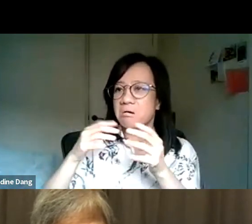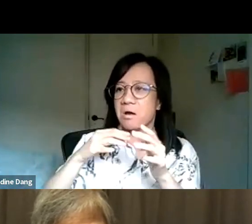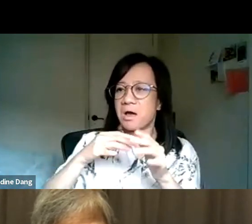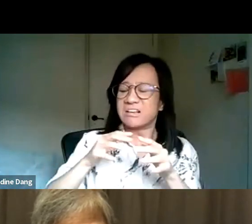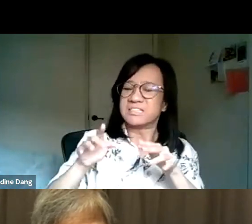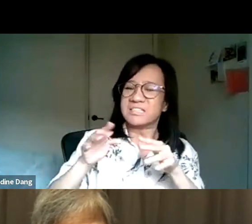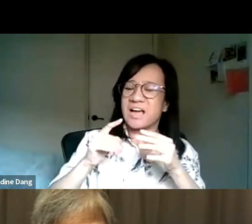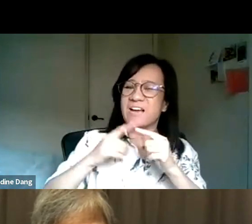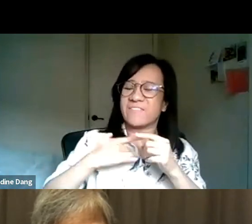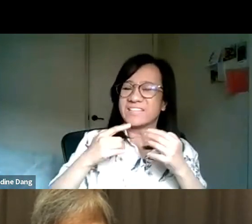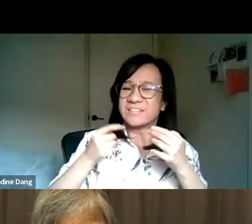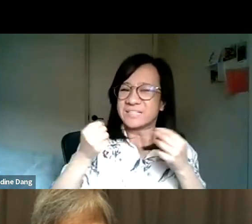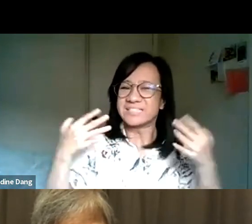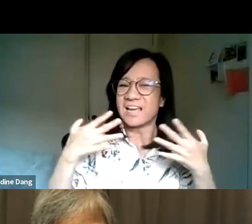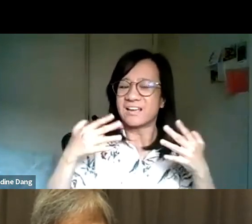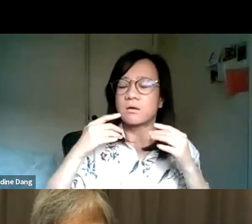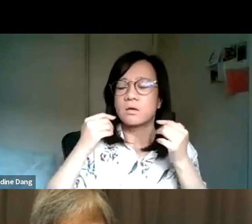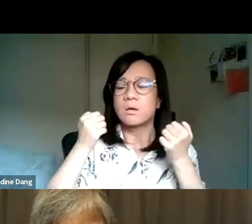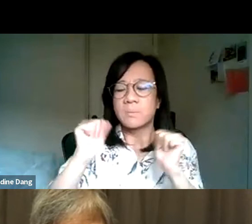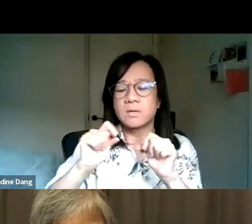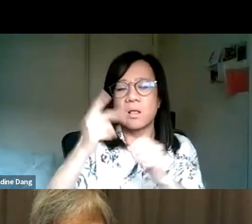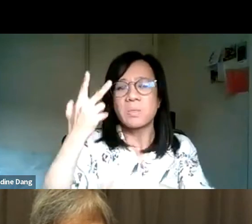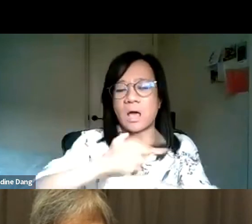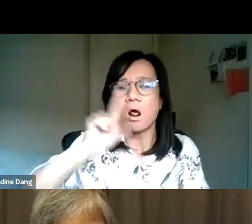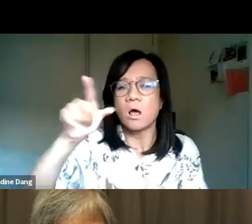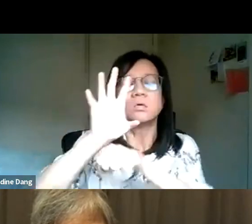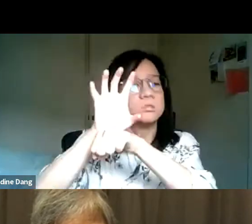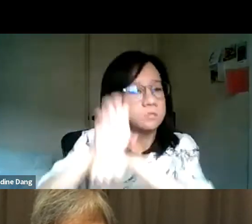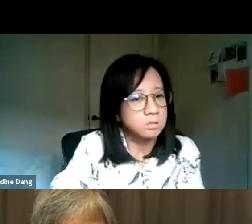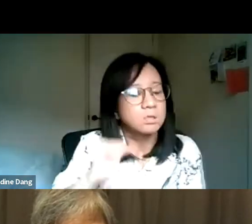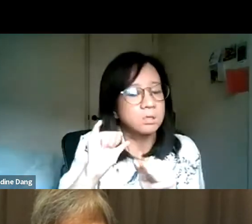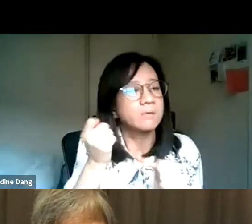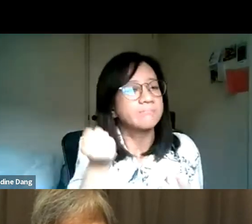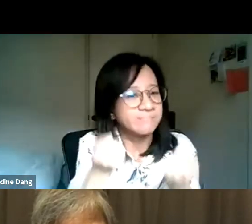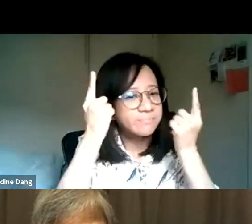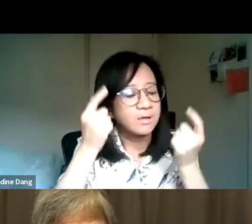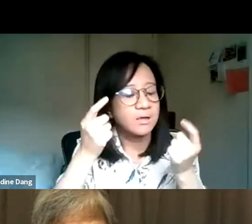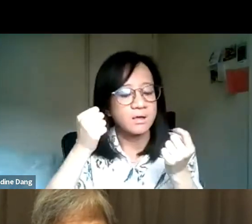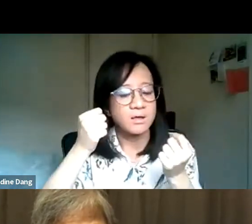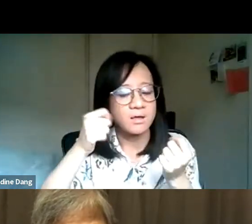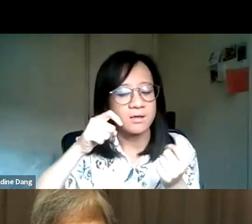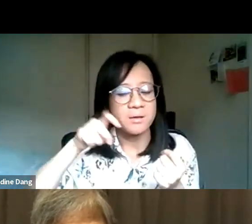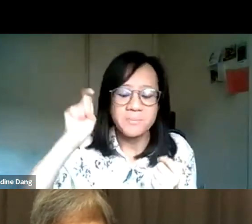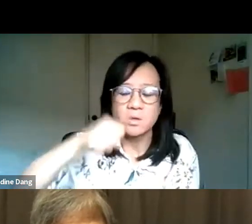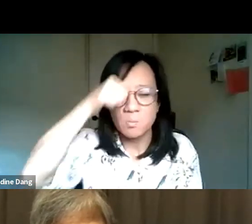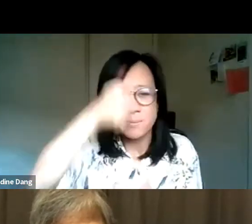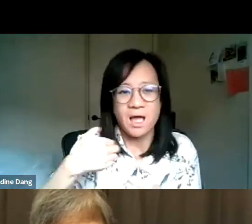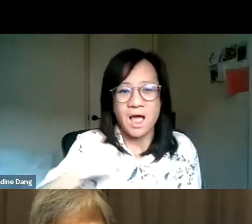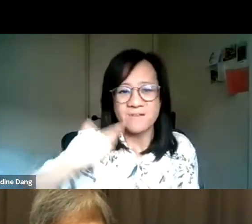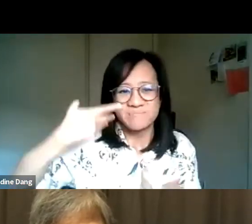as kind of a general identity but then going to those countries, I had to learn a lot more